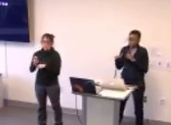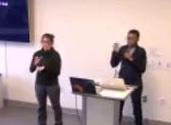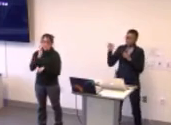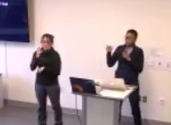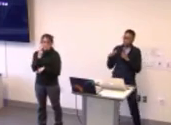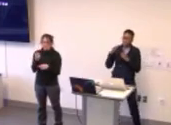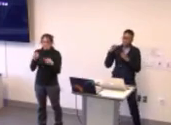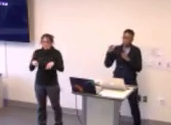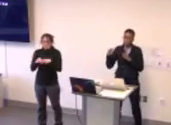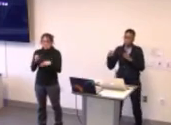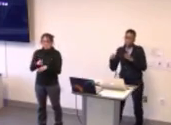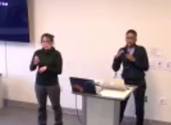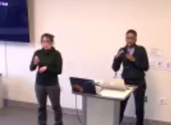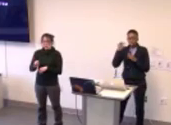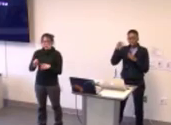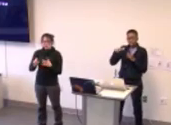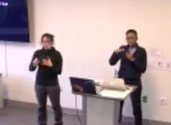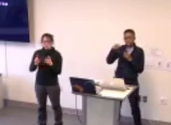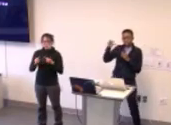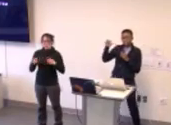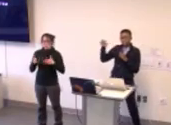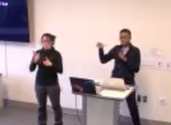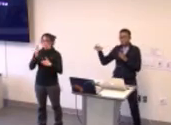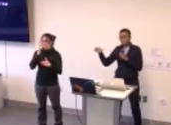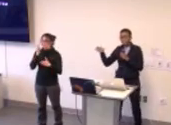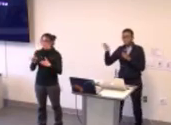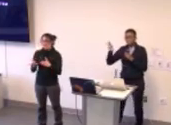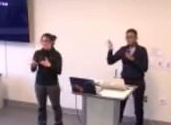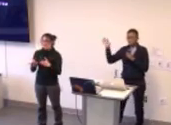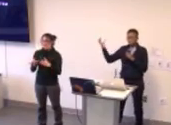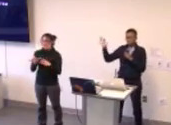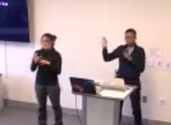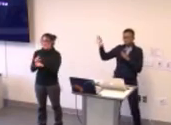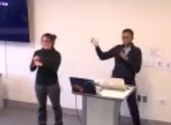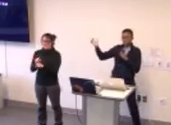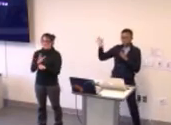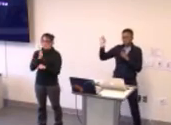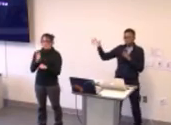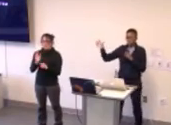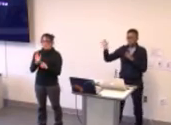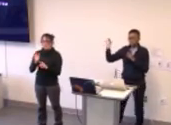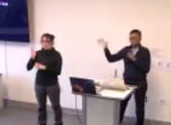Some ways in which enslavement actually mirror current modern day